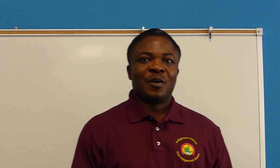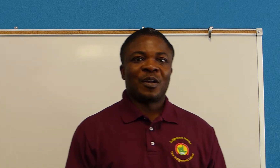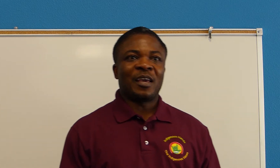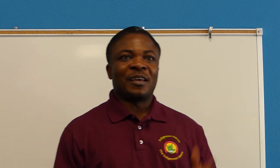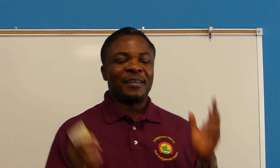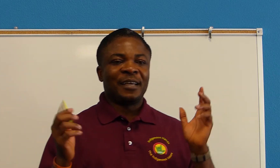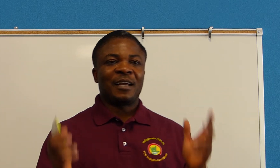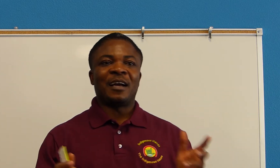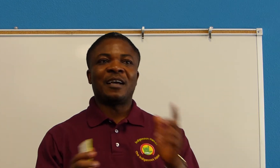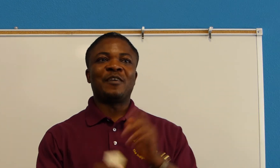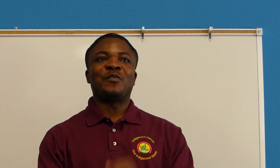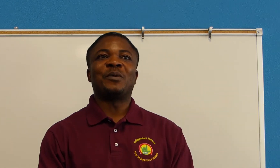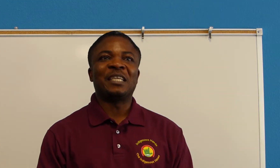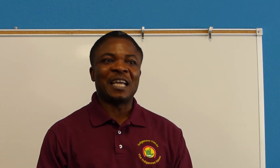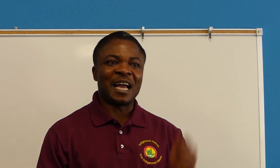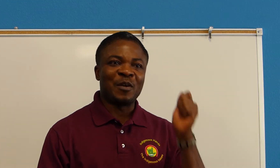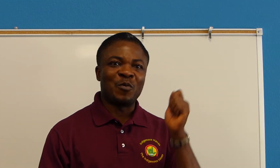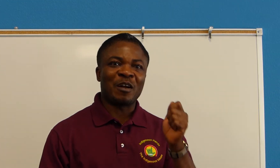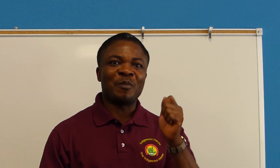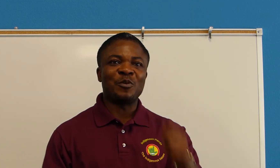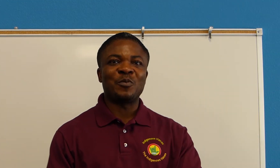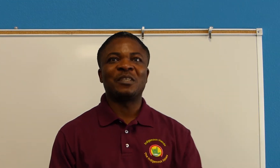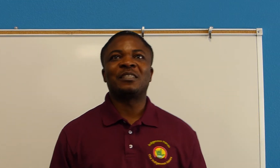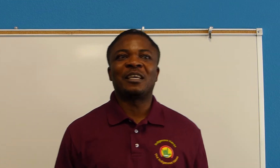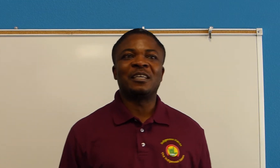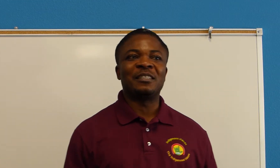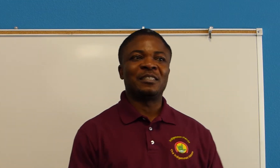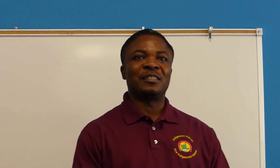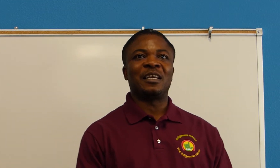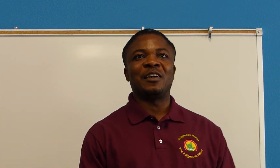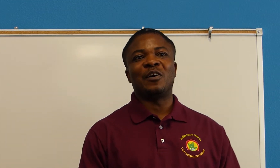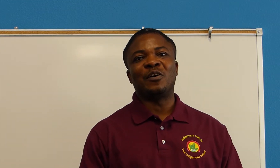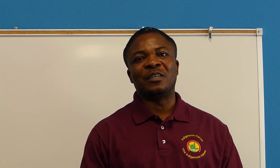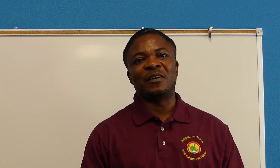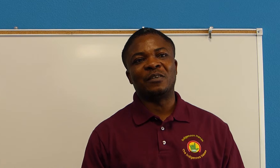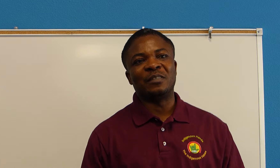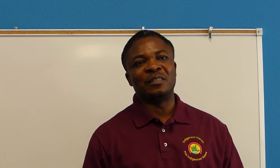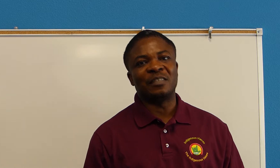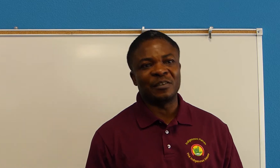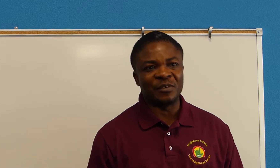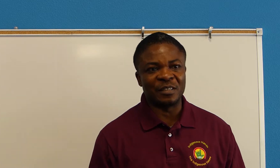Okay, hi everybody I welcome you once again today on our series